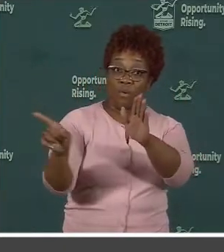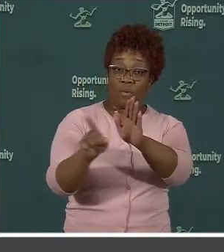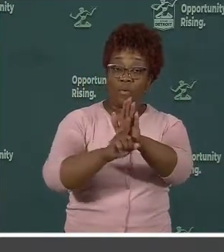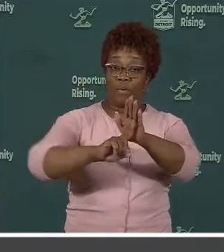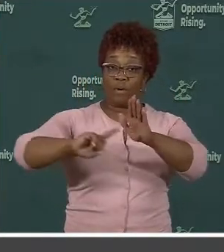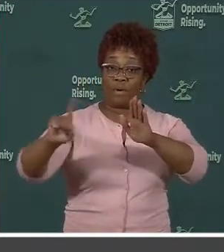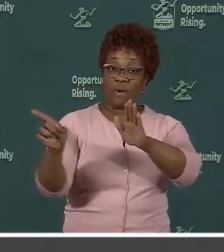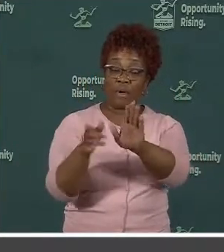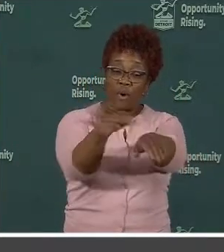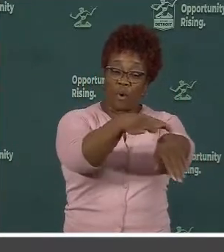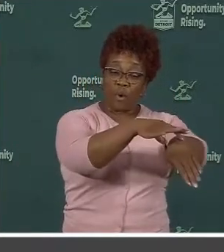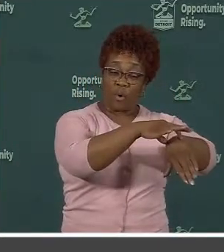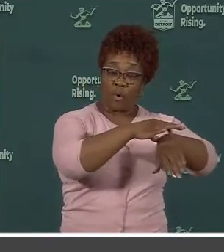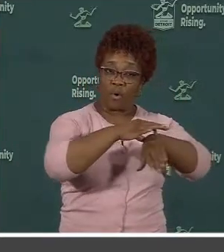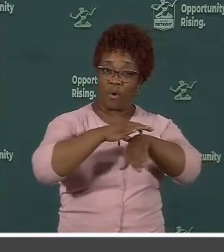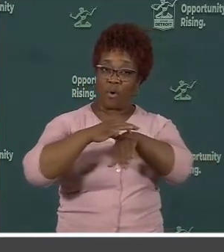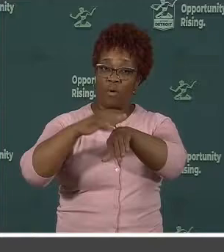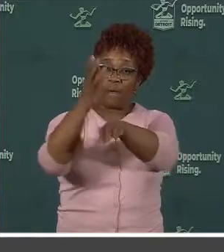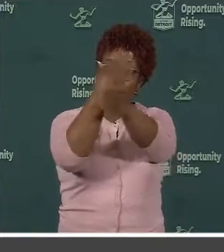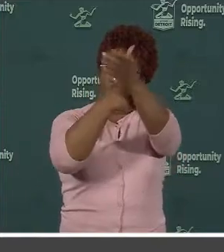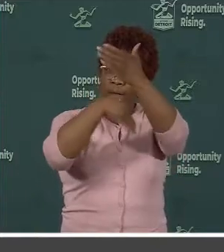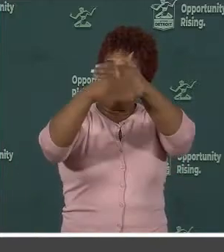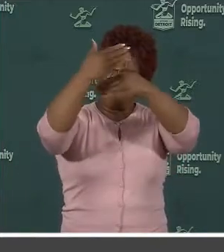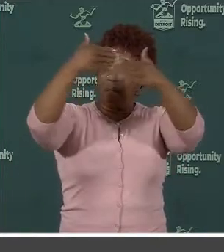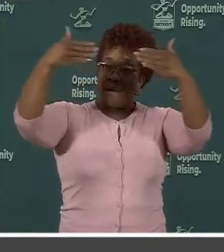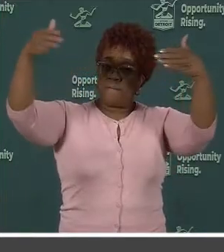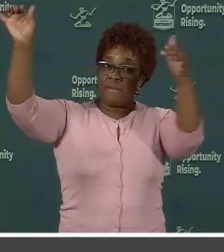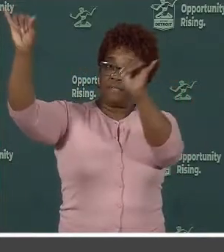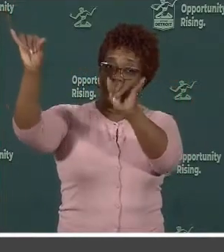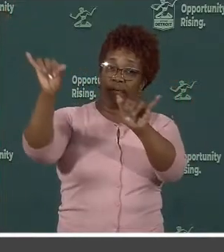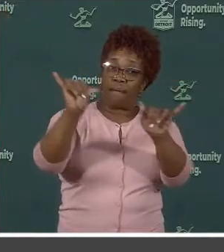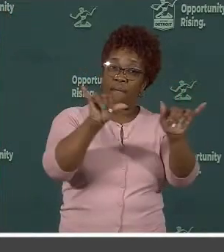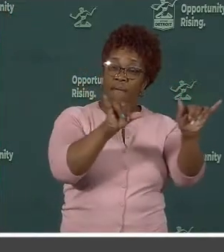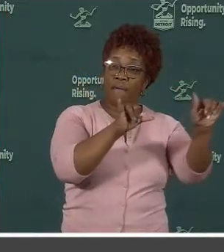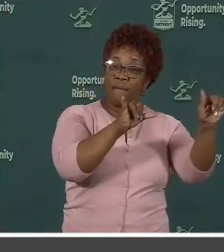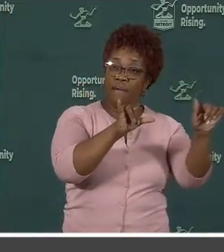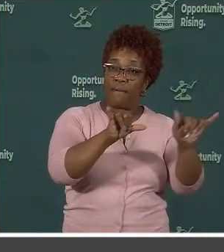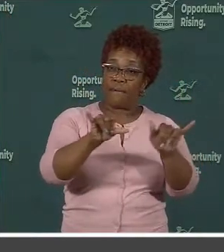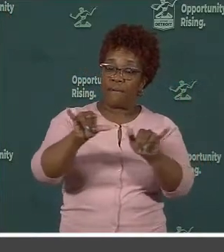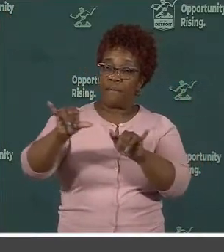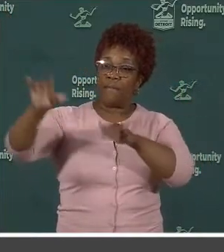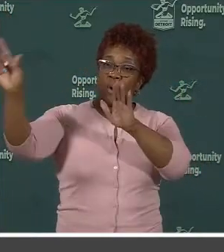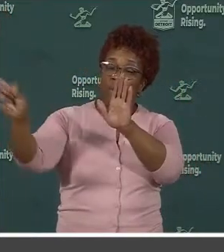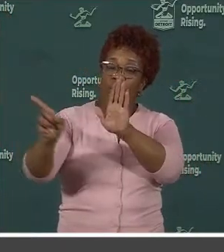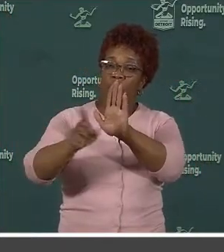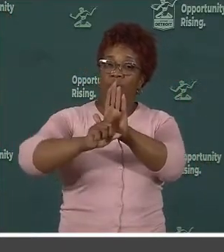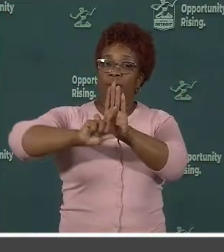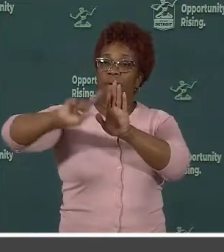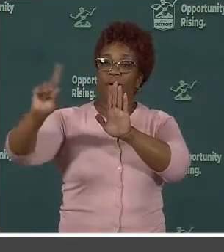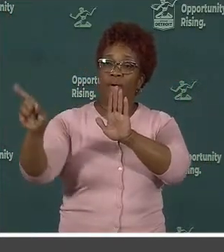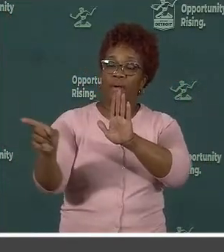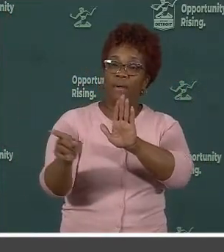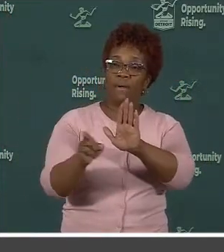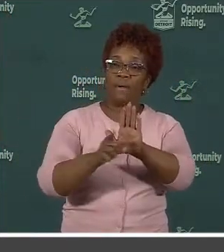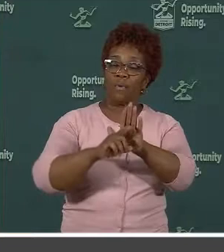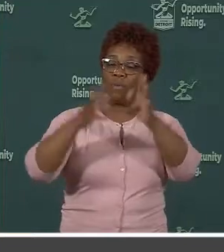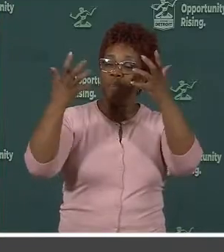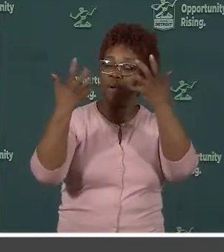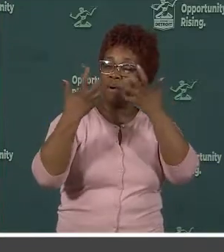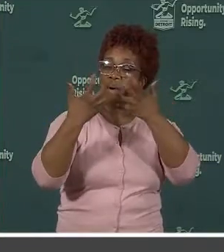HENTHORN RING RING WITH THE OH